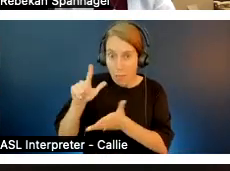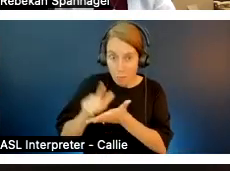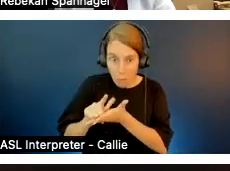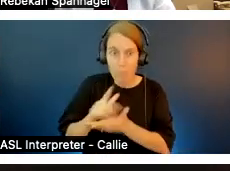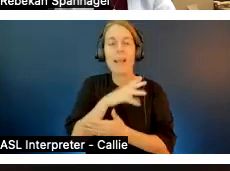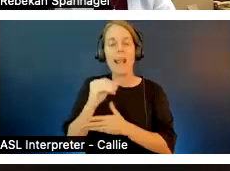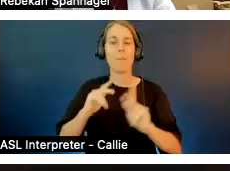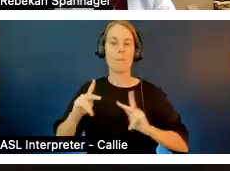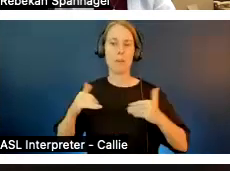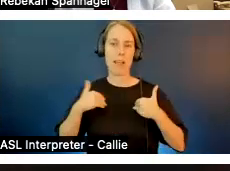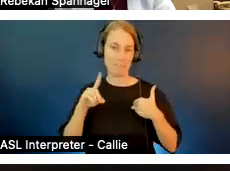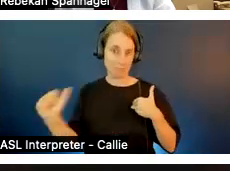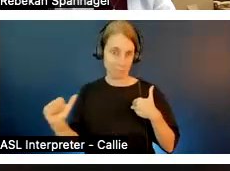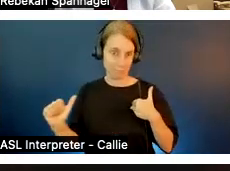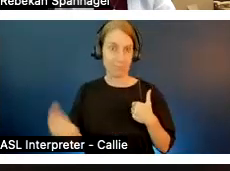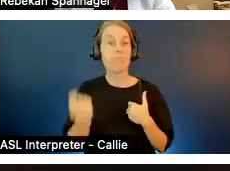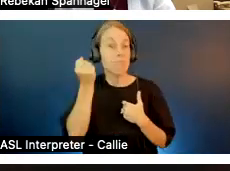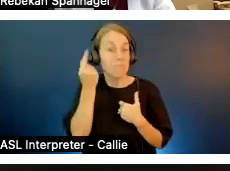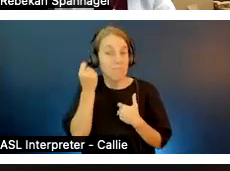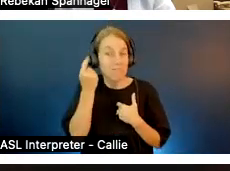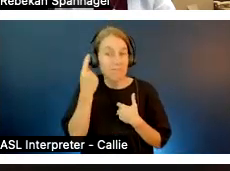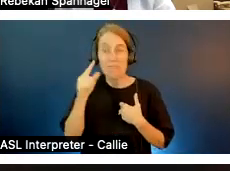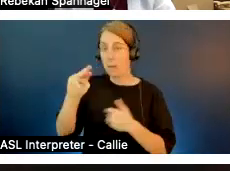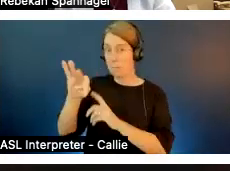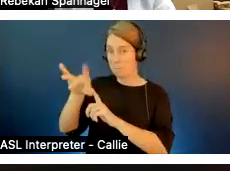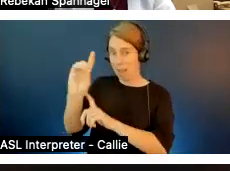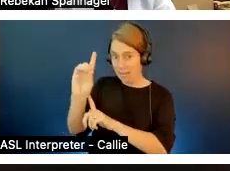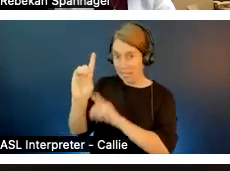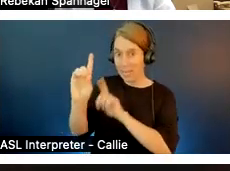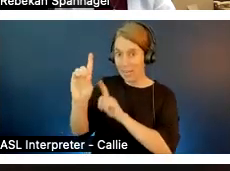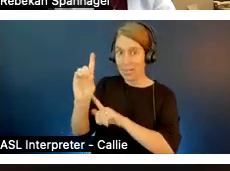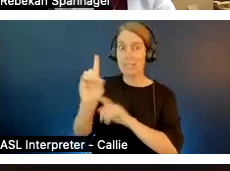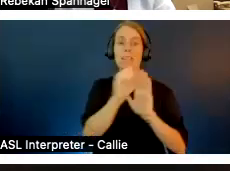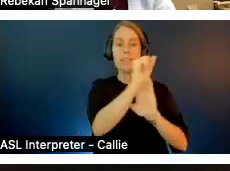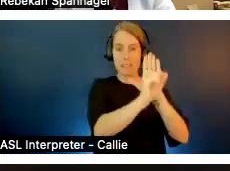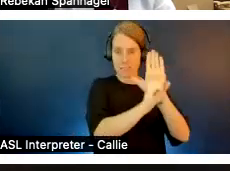agency or the federal government so each plan or insurance policy if you want to call it that